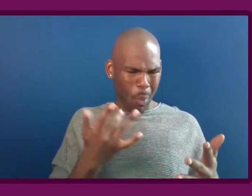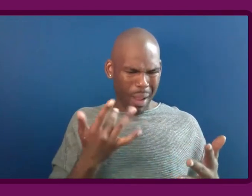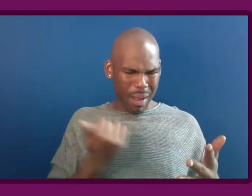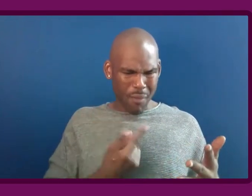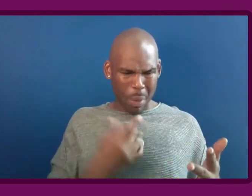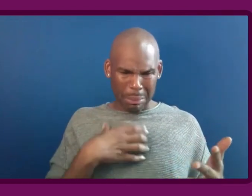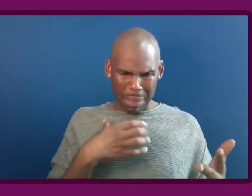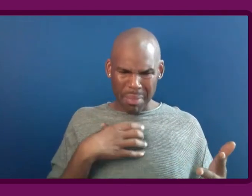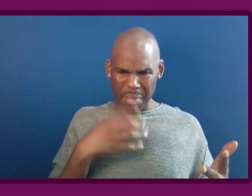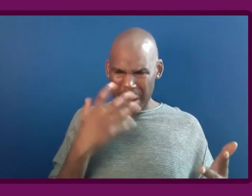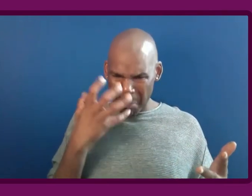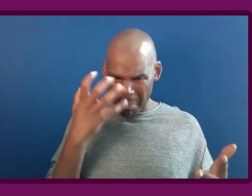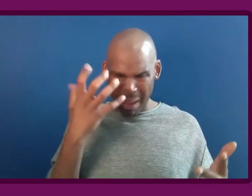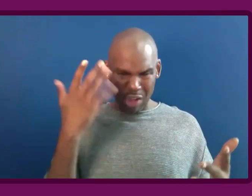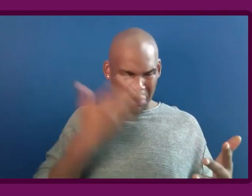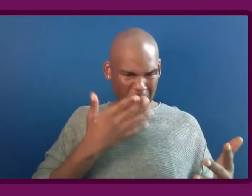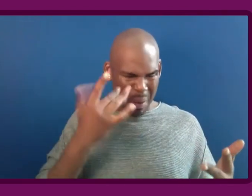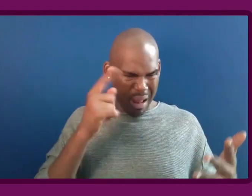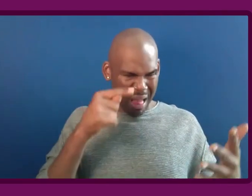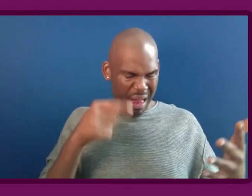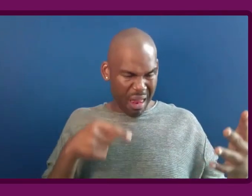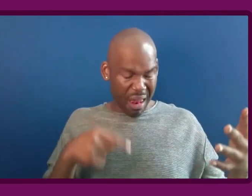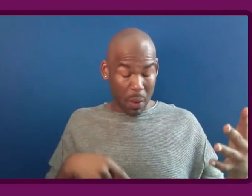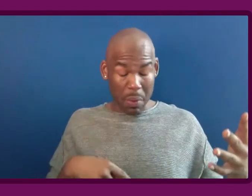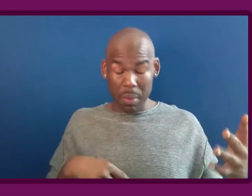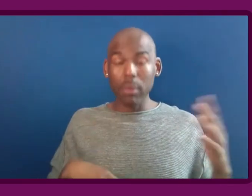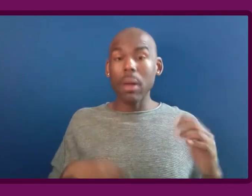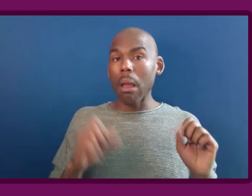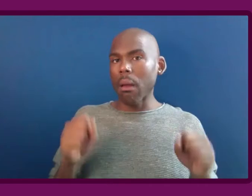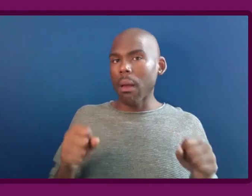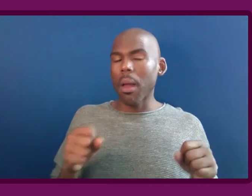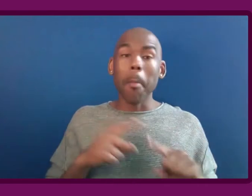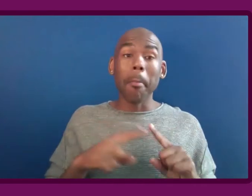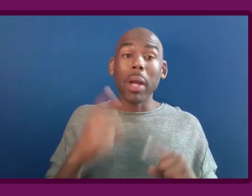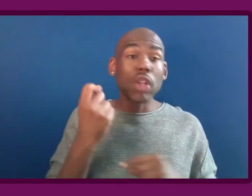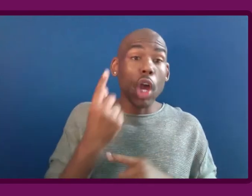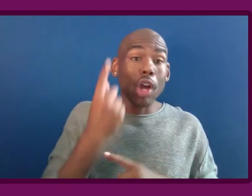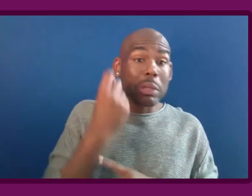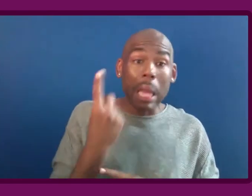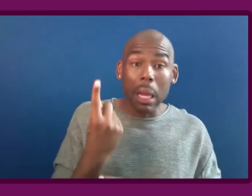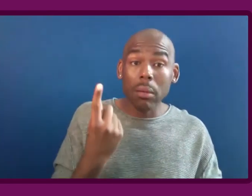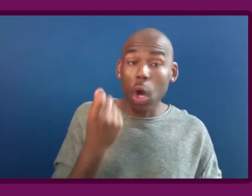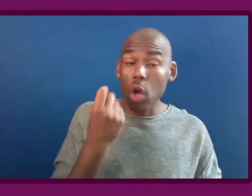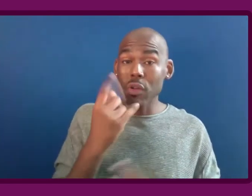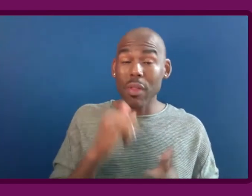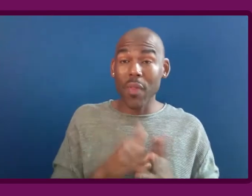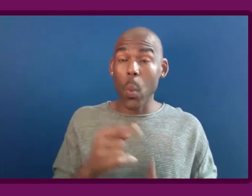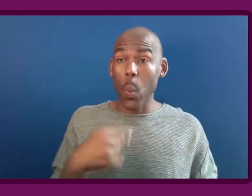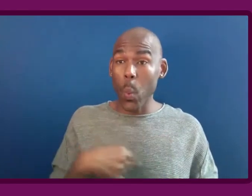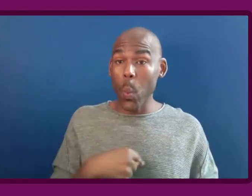is everyone so mad? Why is this so dense?" It's understanding. It's understanding that we're all